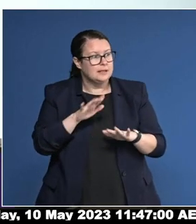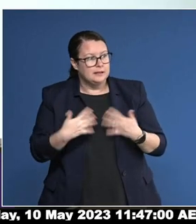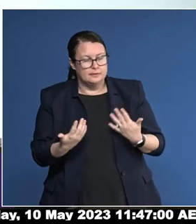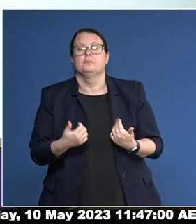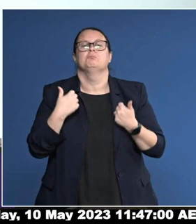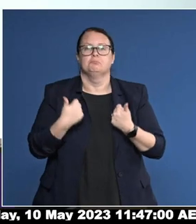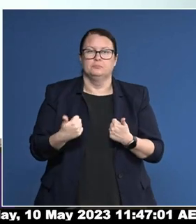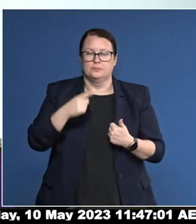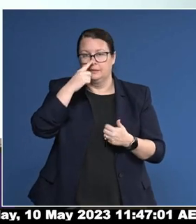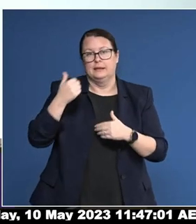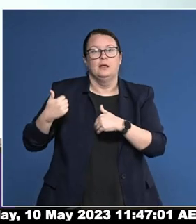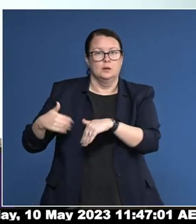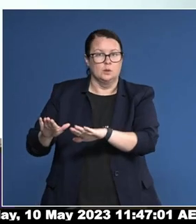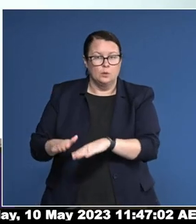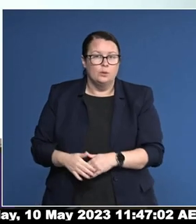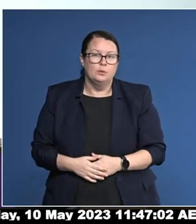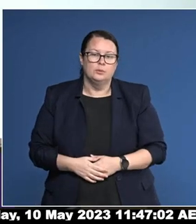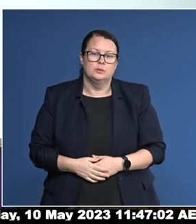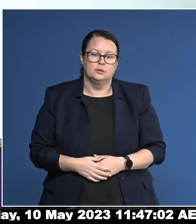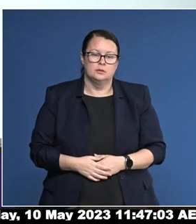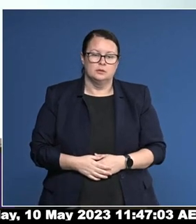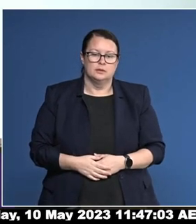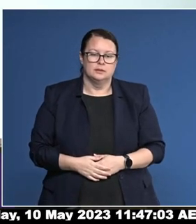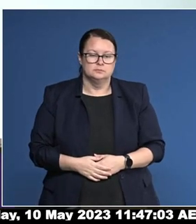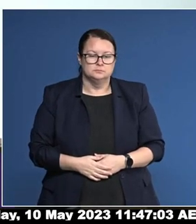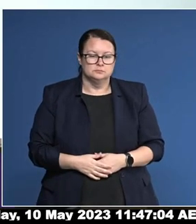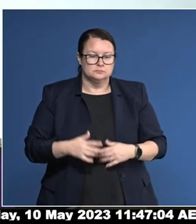And I'll now just check, do you have anything more to add, Ms McMillan?